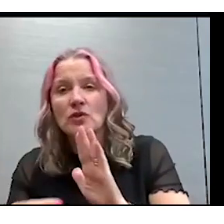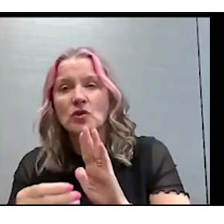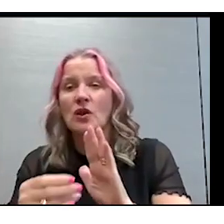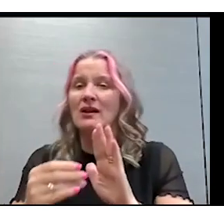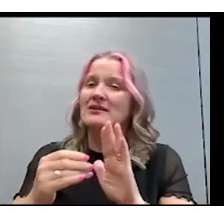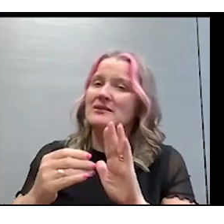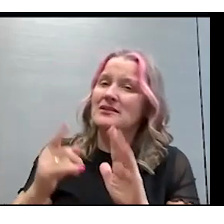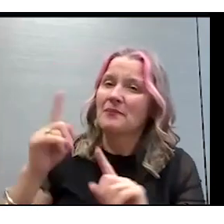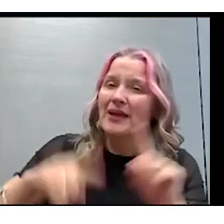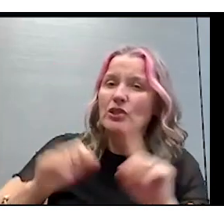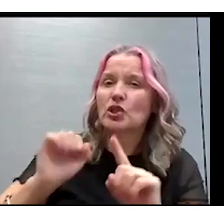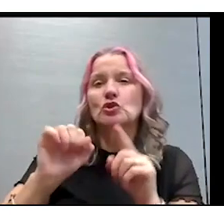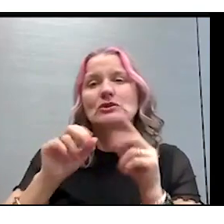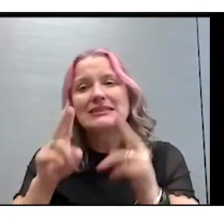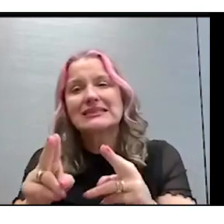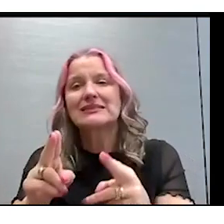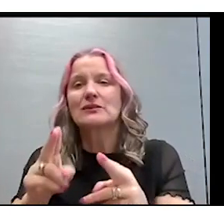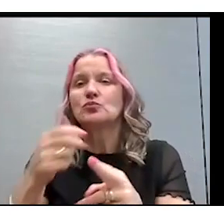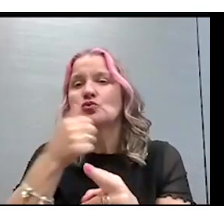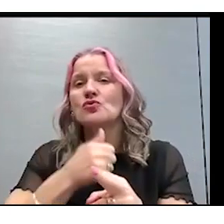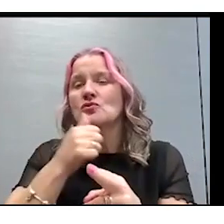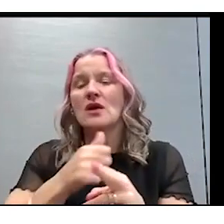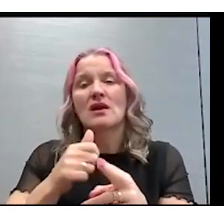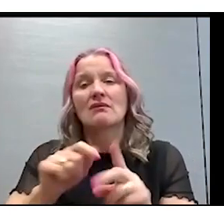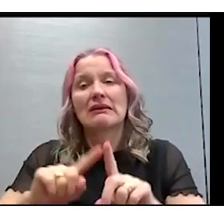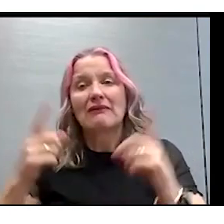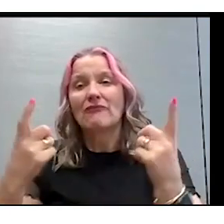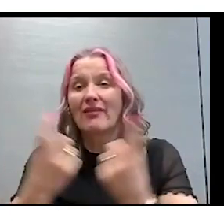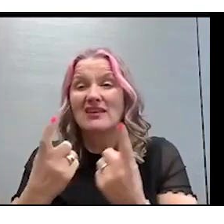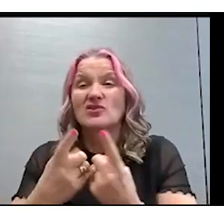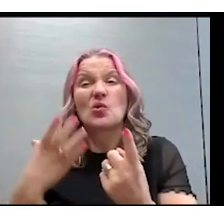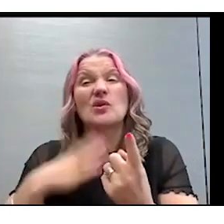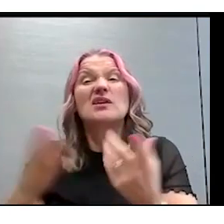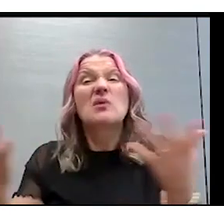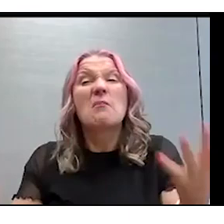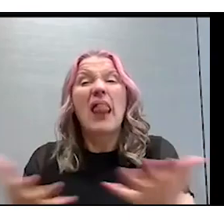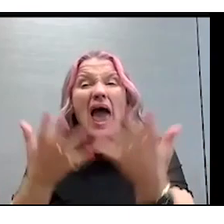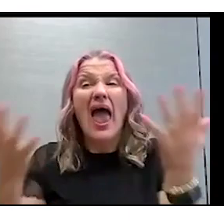case, depending on the system you're using. So play around.